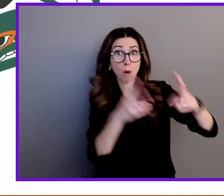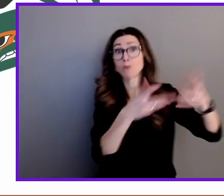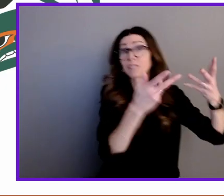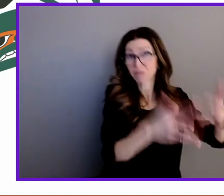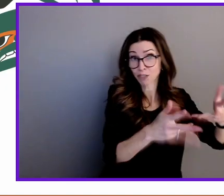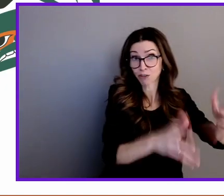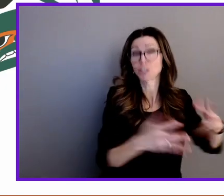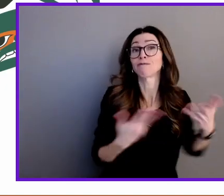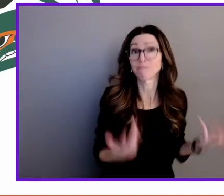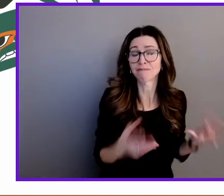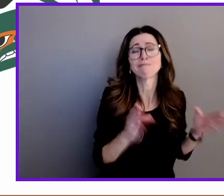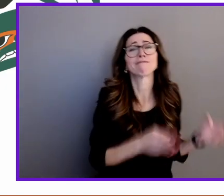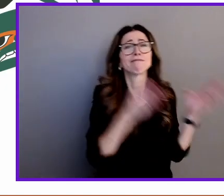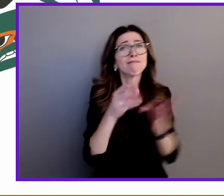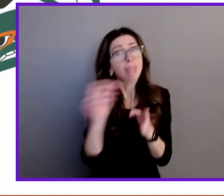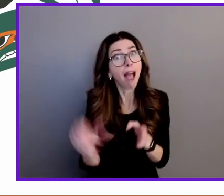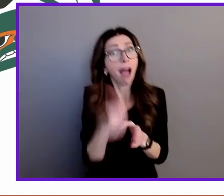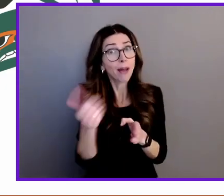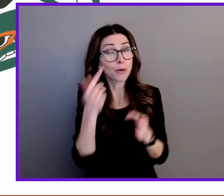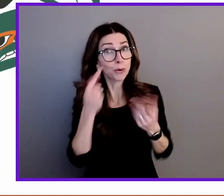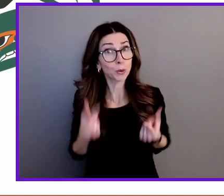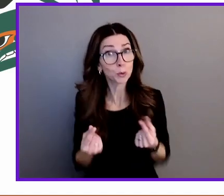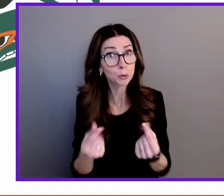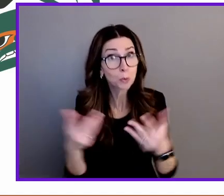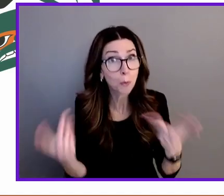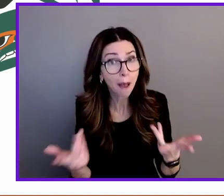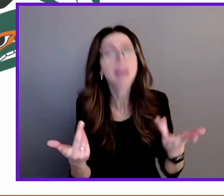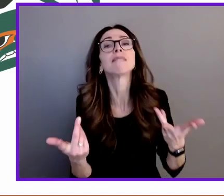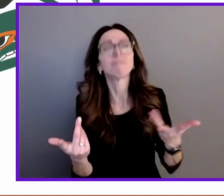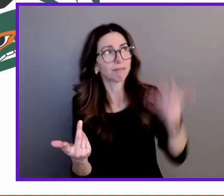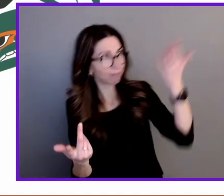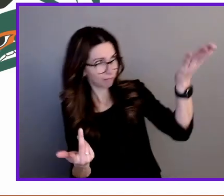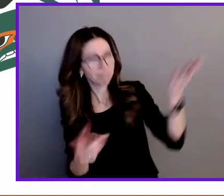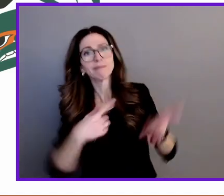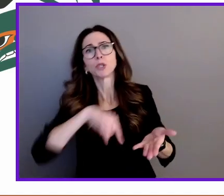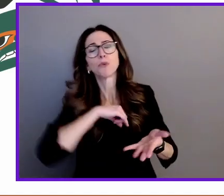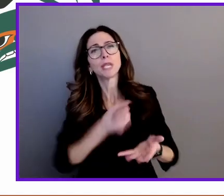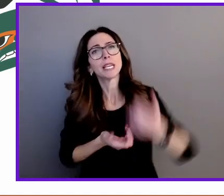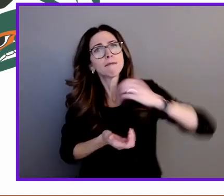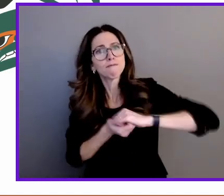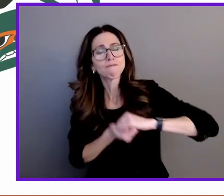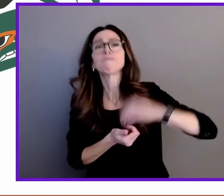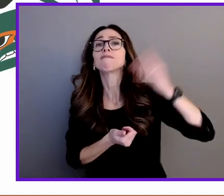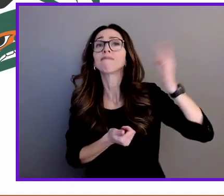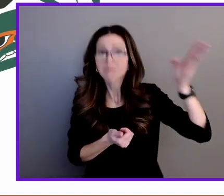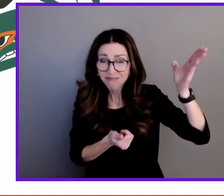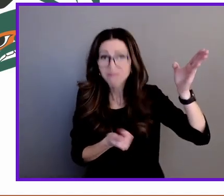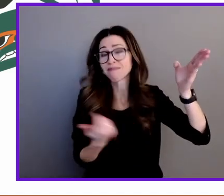Arctic Arts Summit with the collaboration of the Yukon government in June last year.